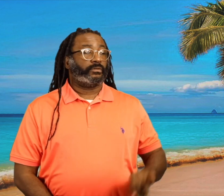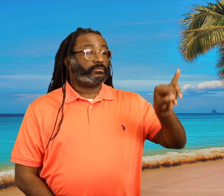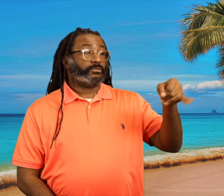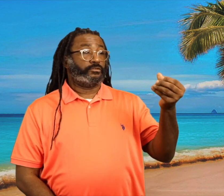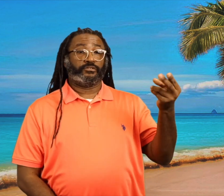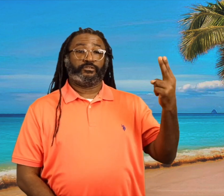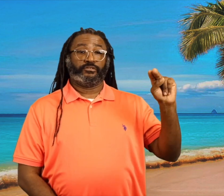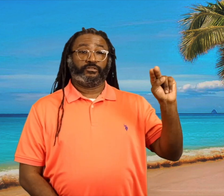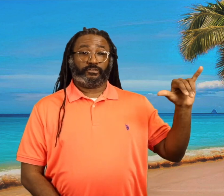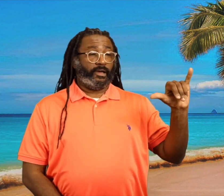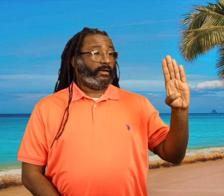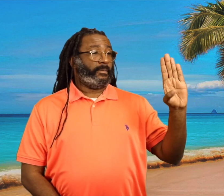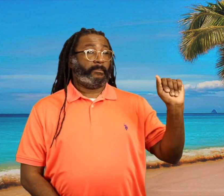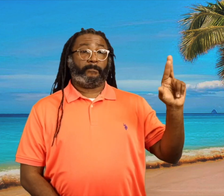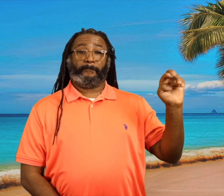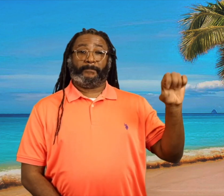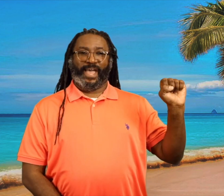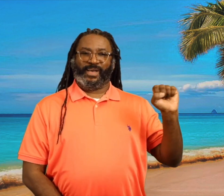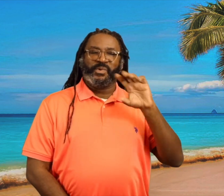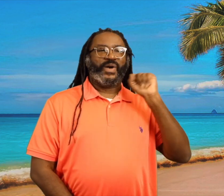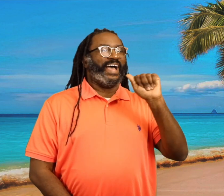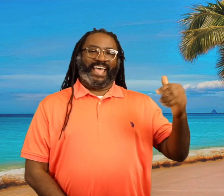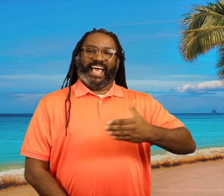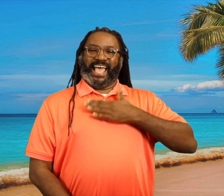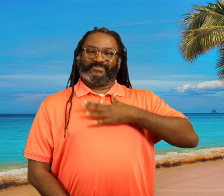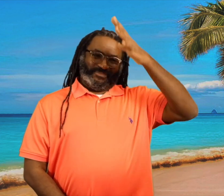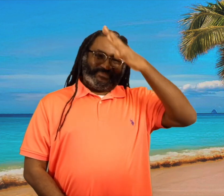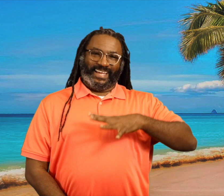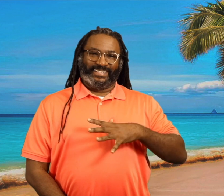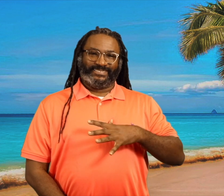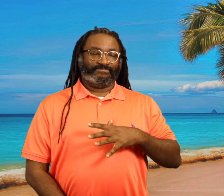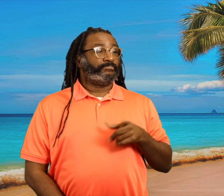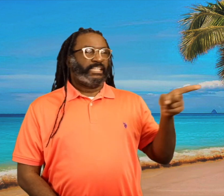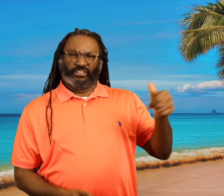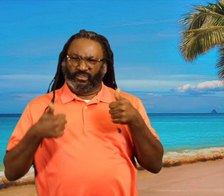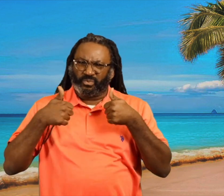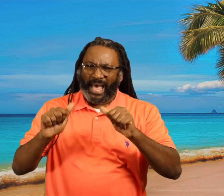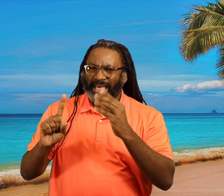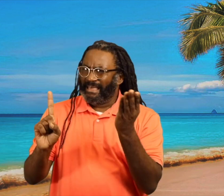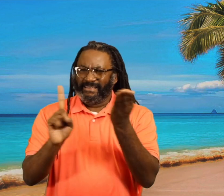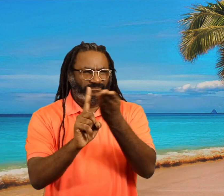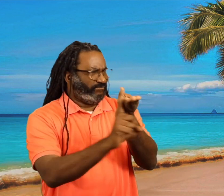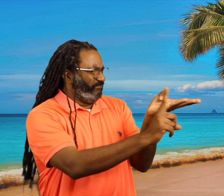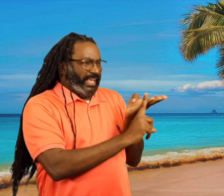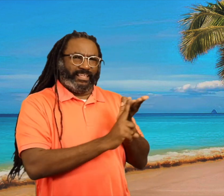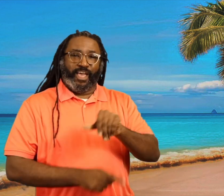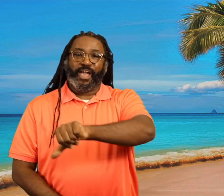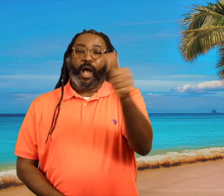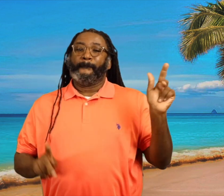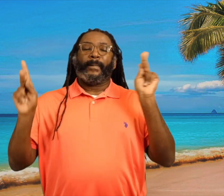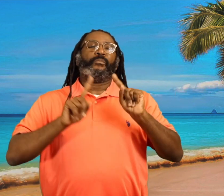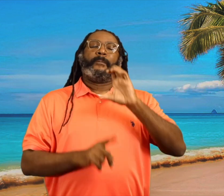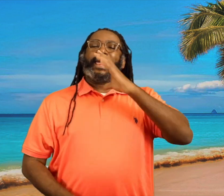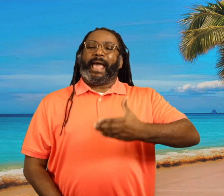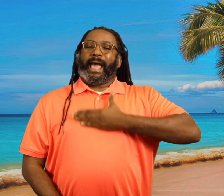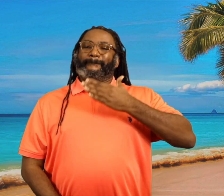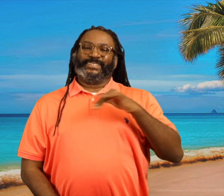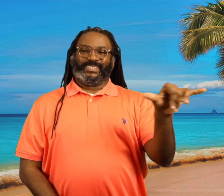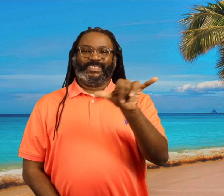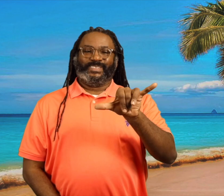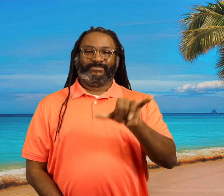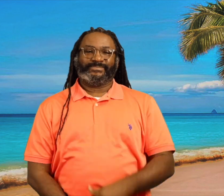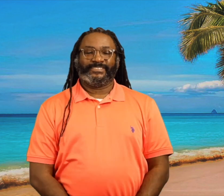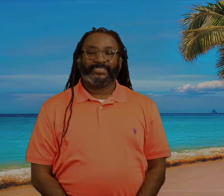Johnny Barnes was happy and he tried to convince other people to be happy too.